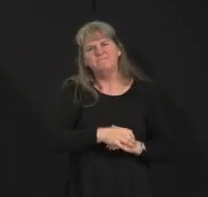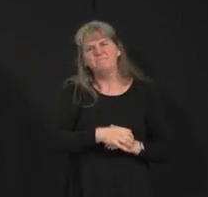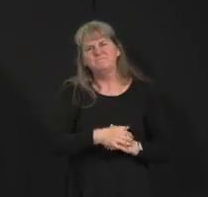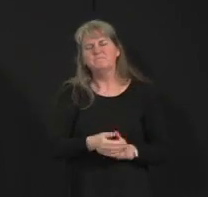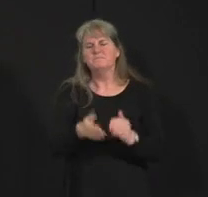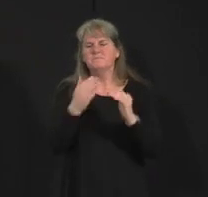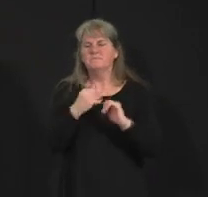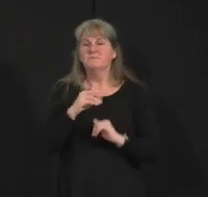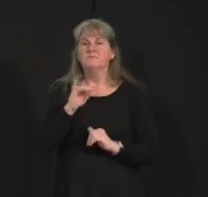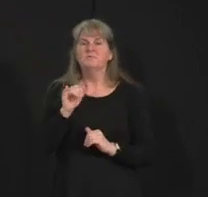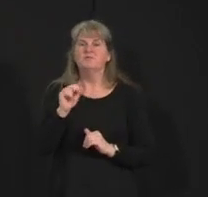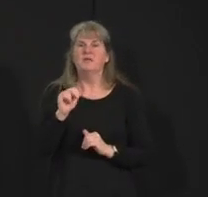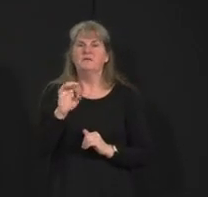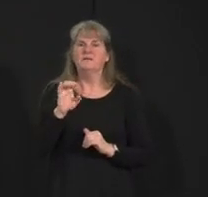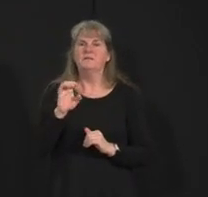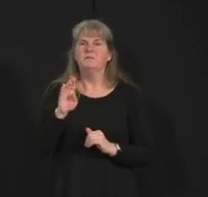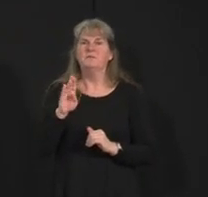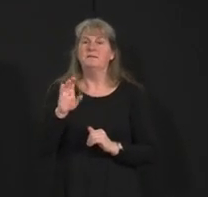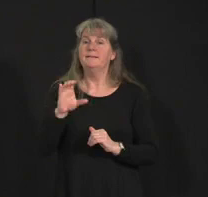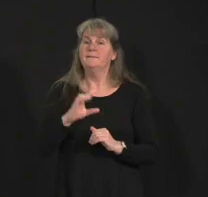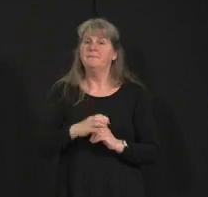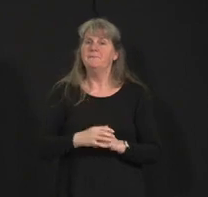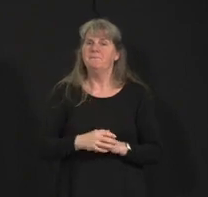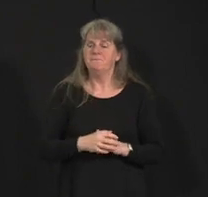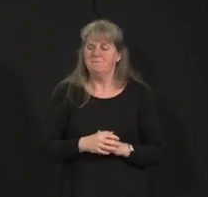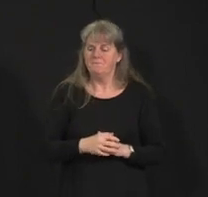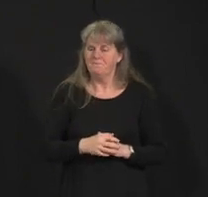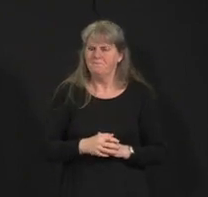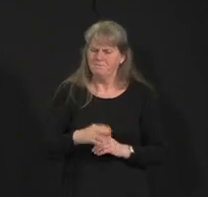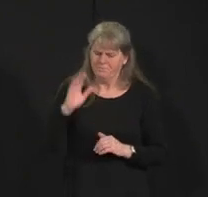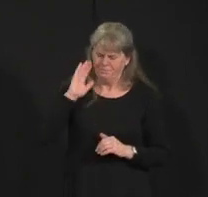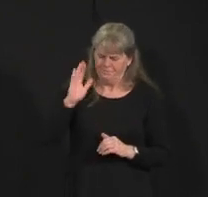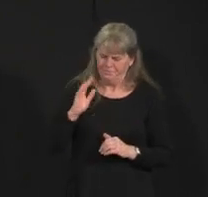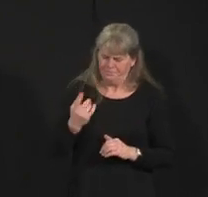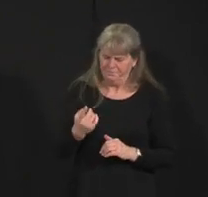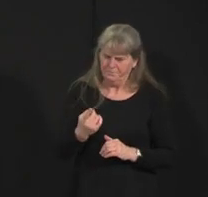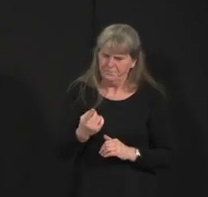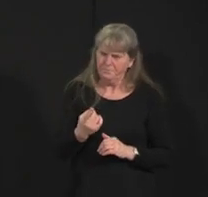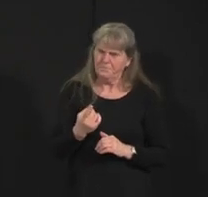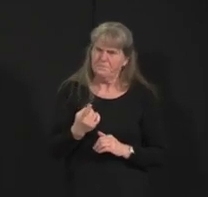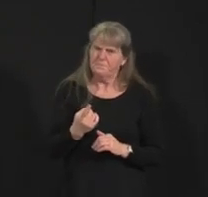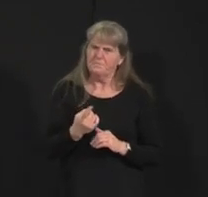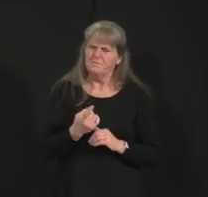CBC. Reporter: Hi. My questions were along a